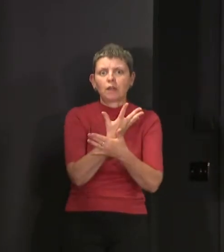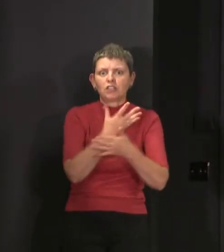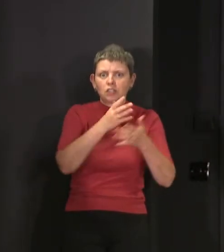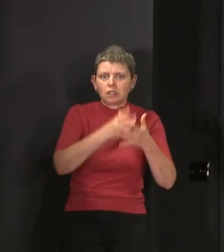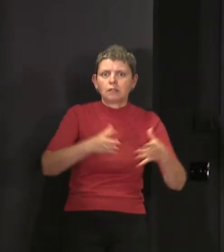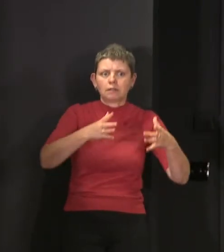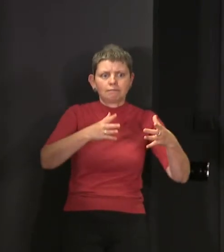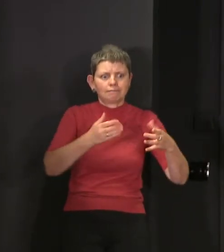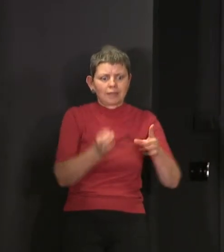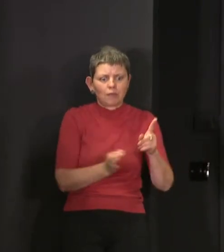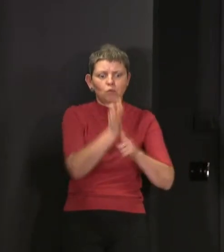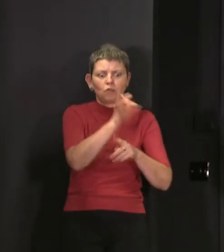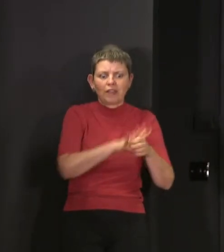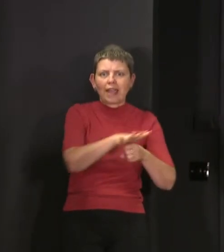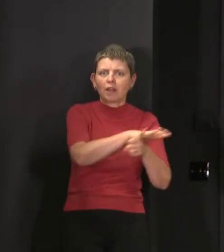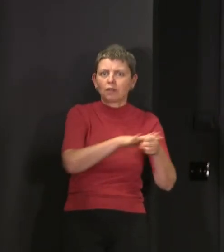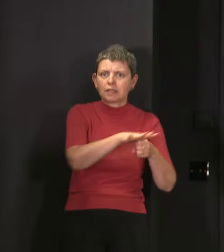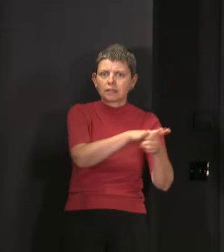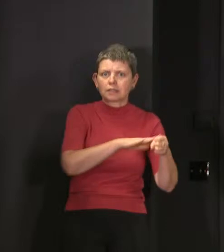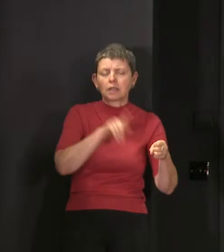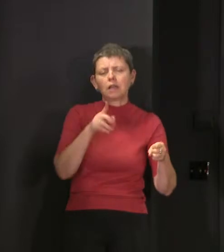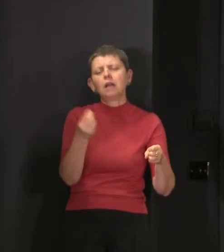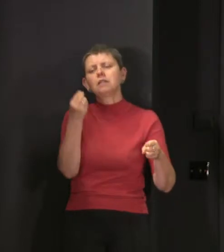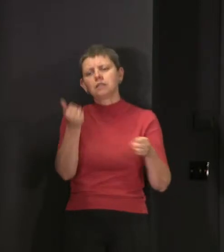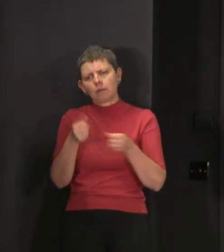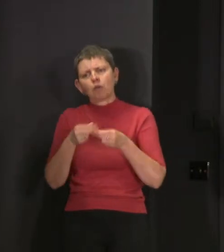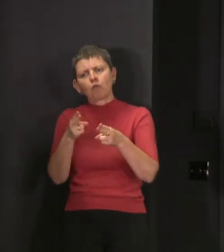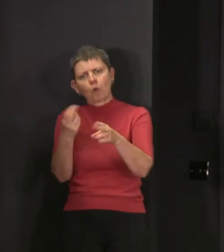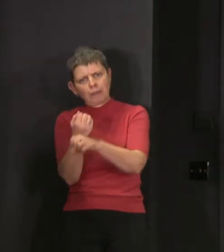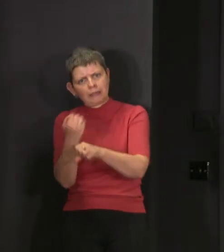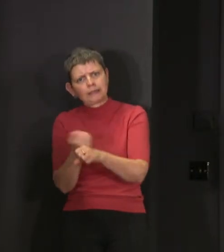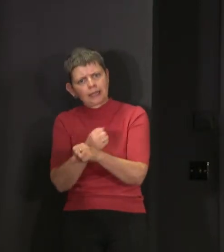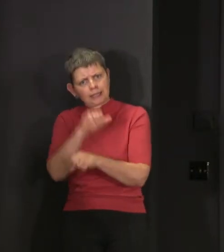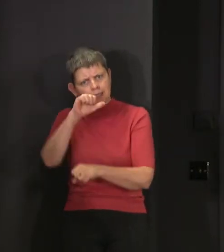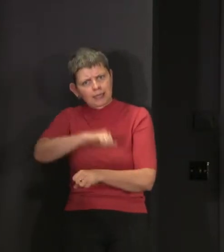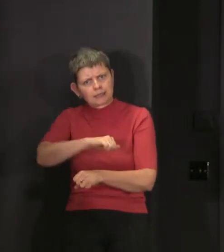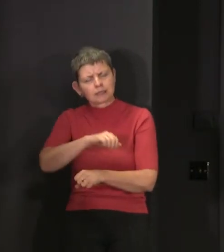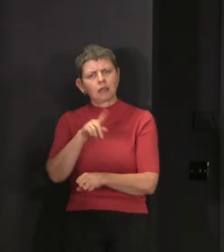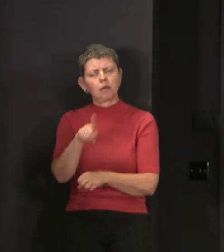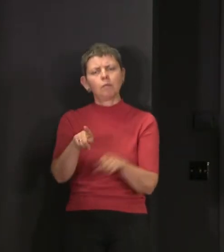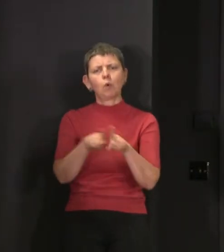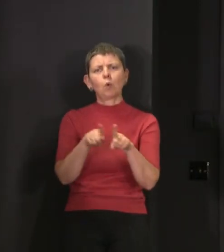parts of the country. Yes there is some road-building in that. We are also supporting construction